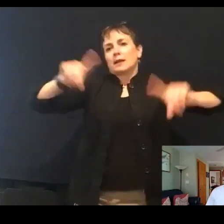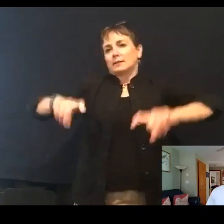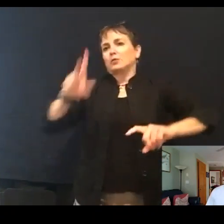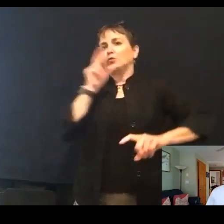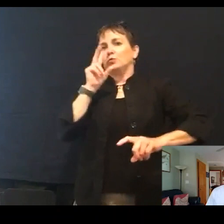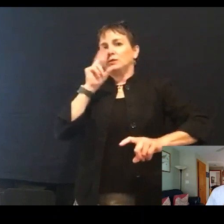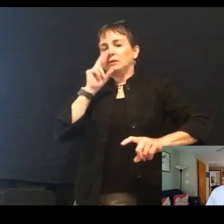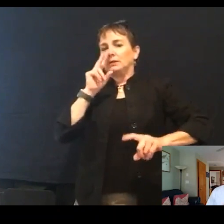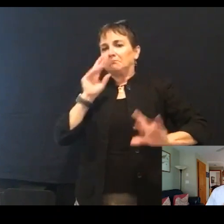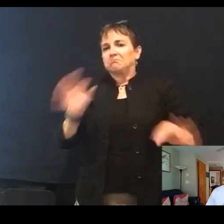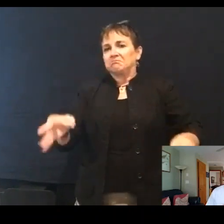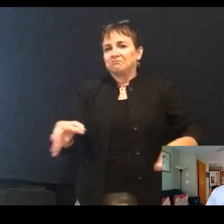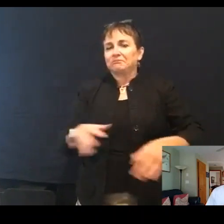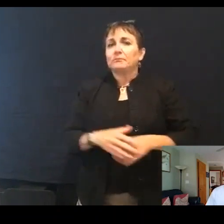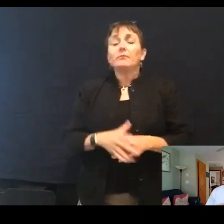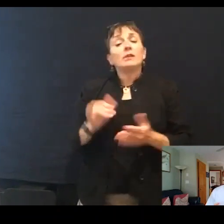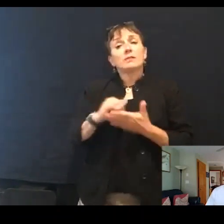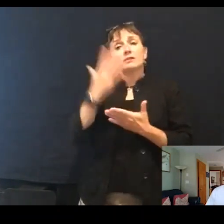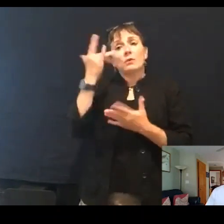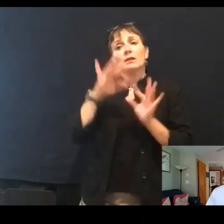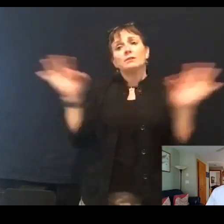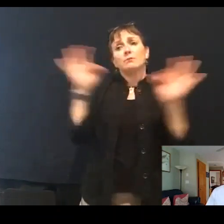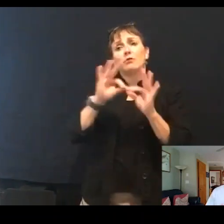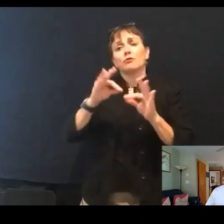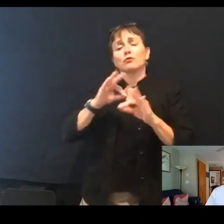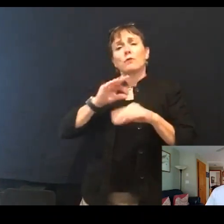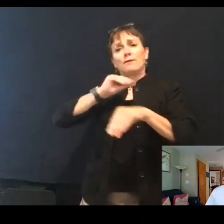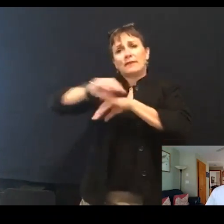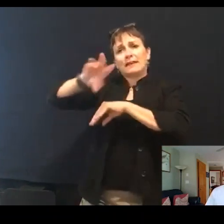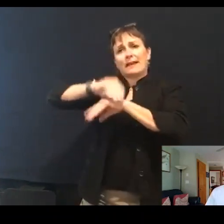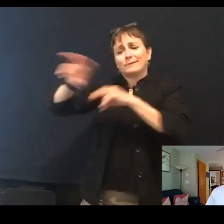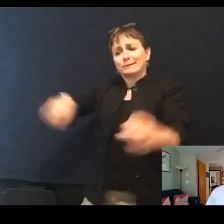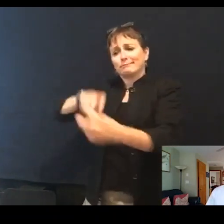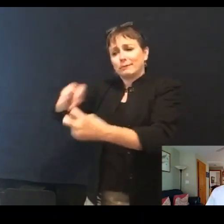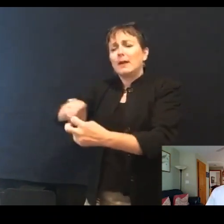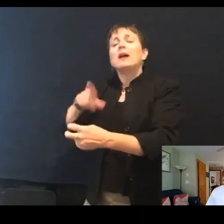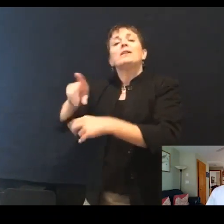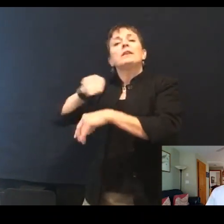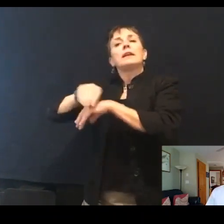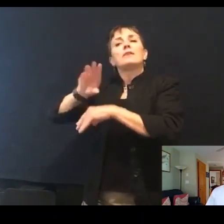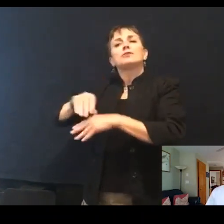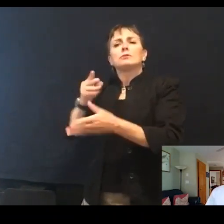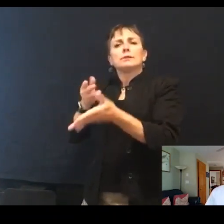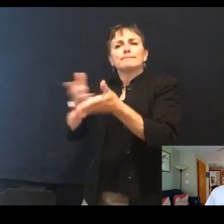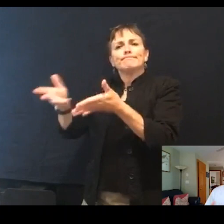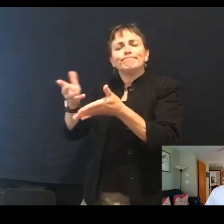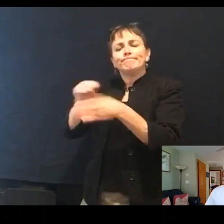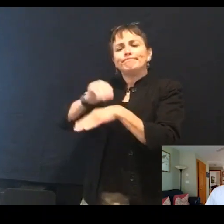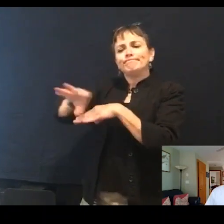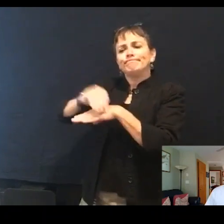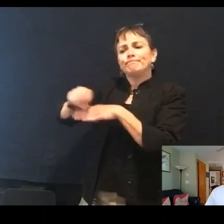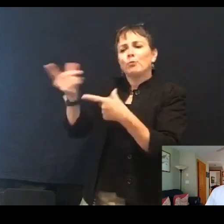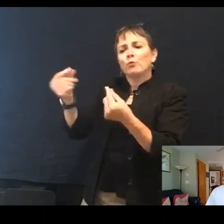So again, this is the importance of having genetic counseling. The genetic counselor would guide you what to do, and would also be talking to your clinician